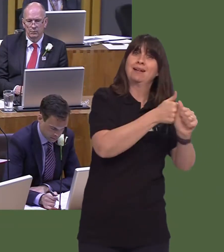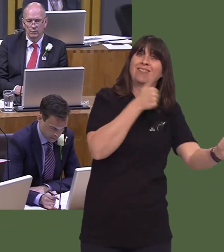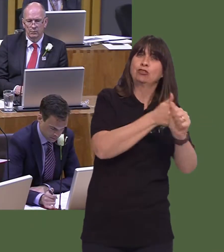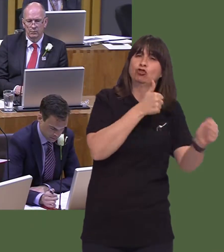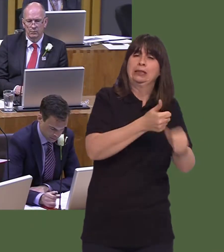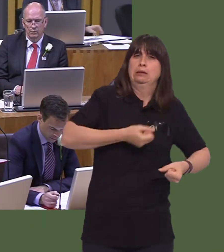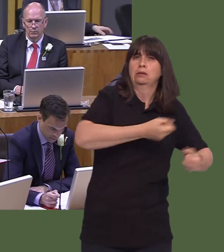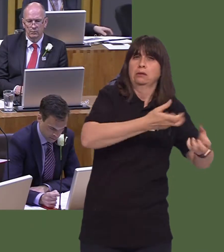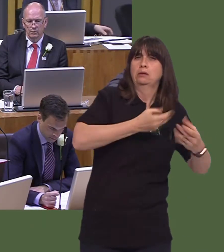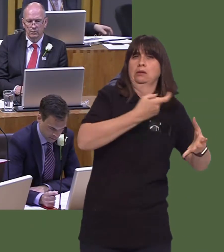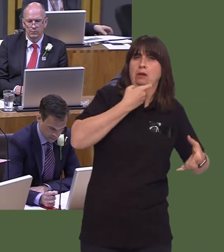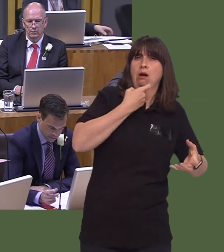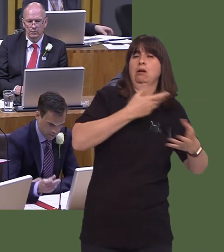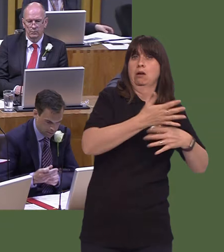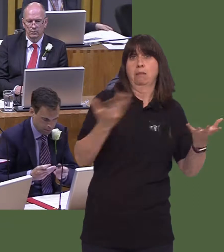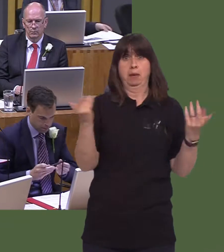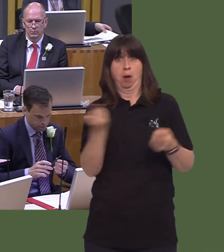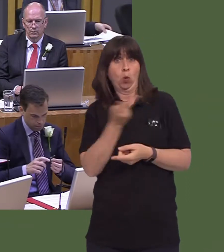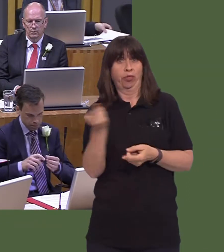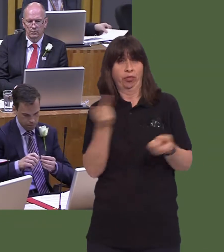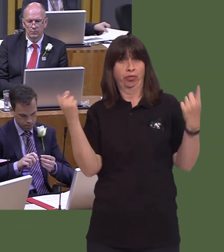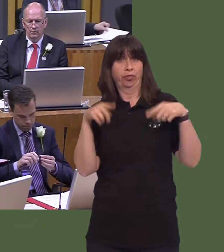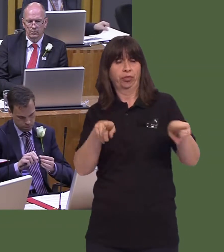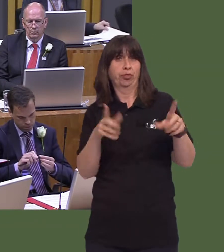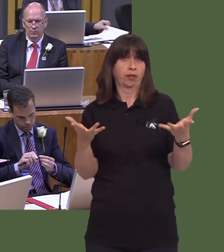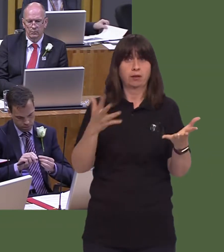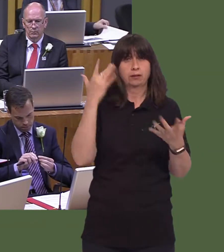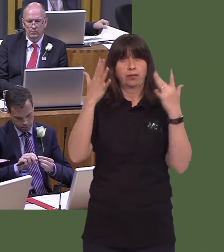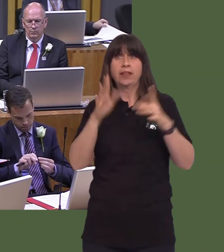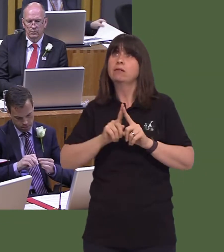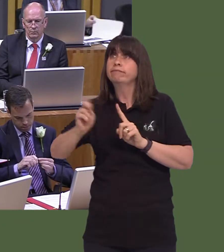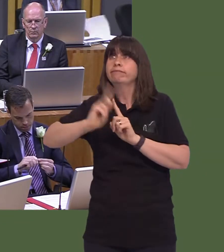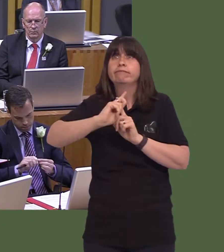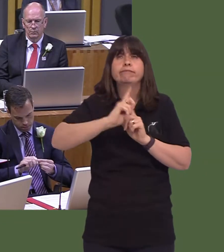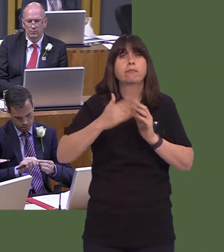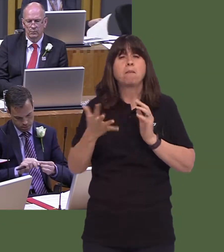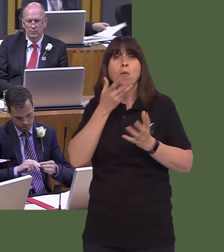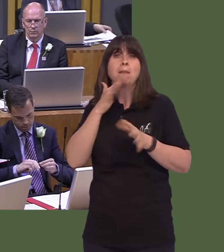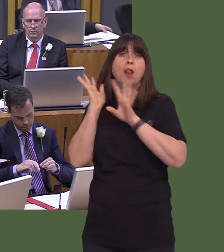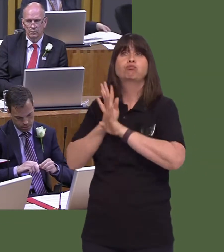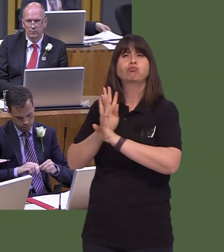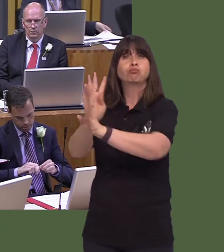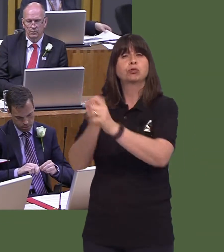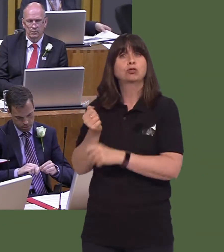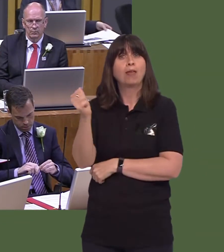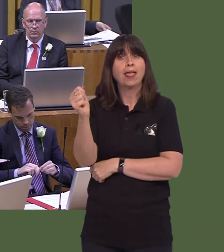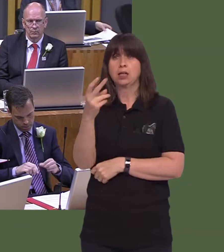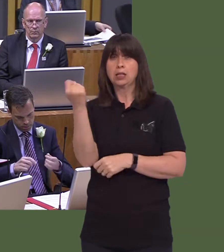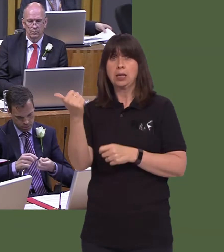using light rail, alongside some of the existing routes that have rail tracks on them but haven't been used for many, many years.